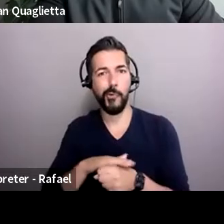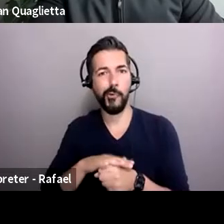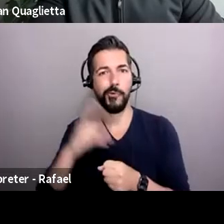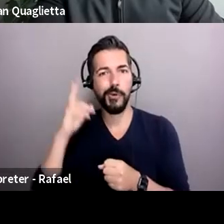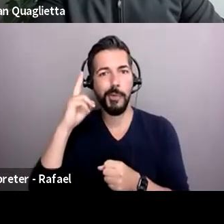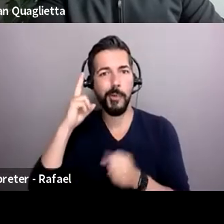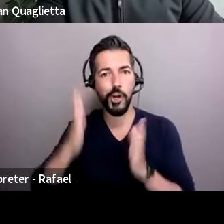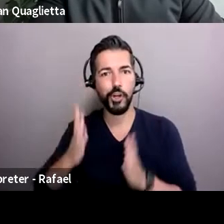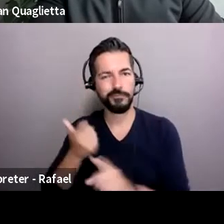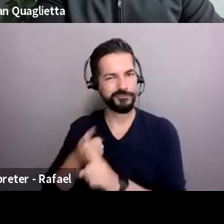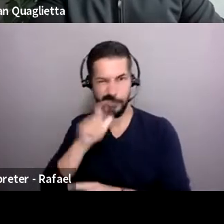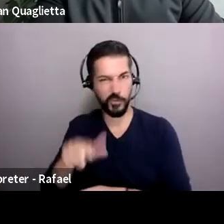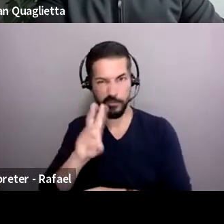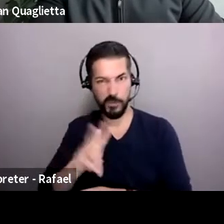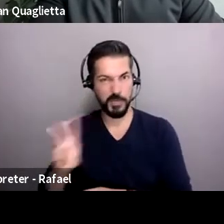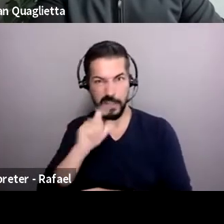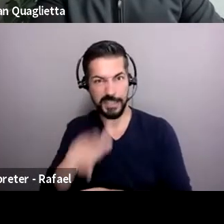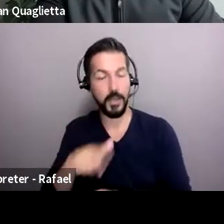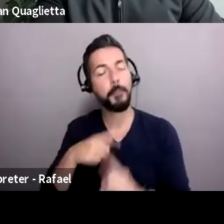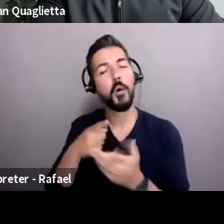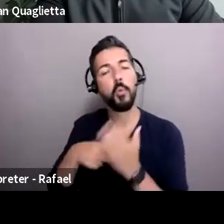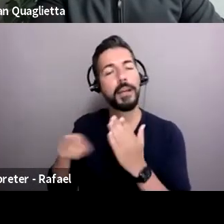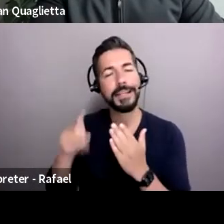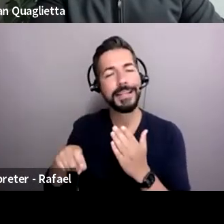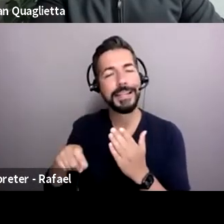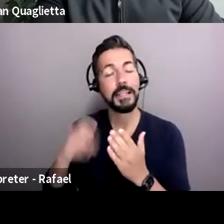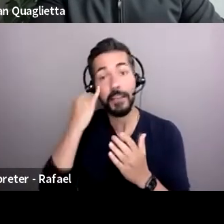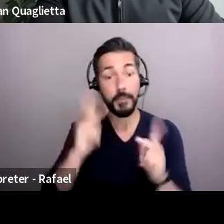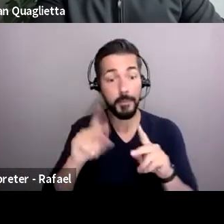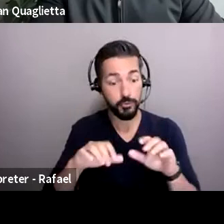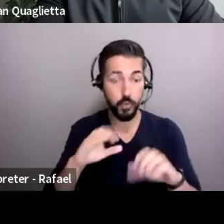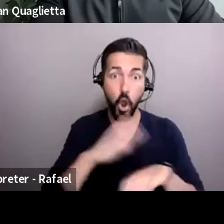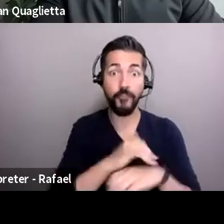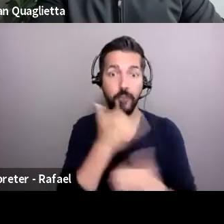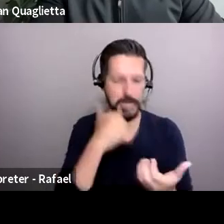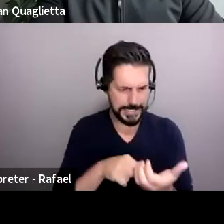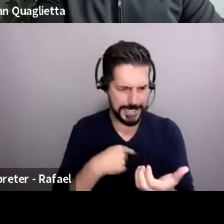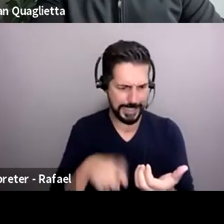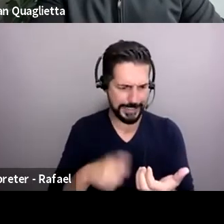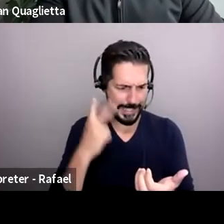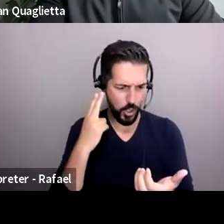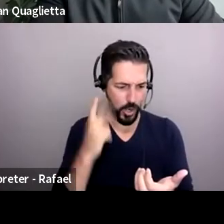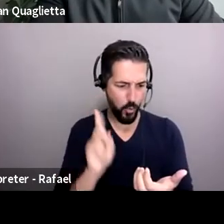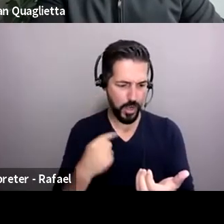What he does need is he needs people when they're looking on their phone and say, I need a haircut. Where can I get that near me?